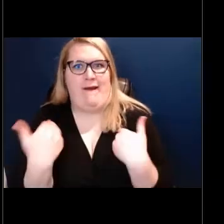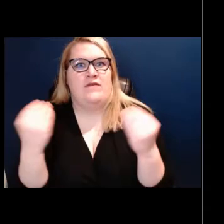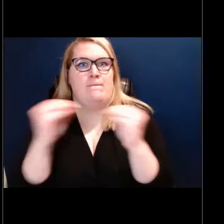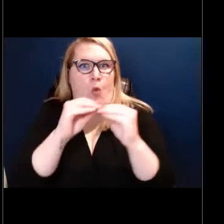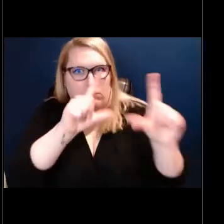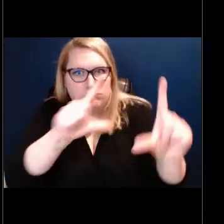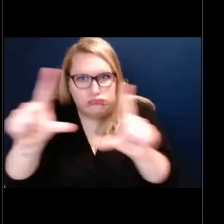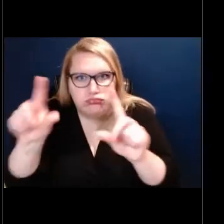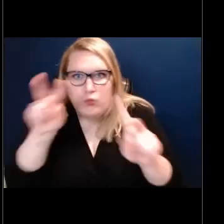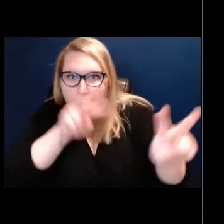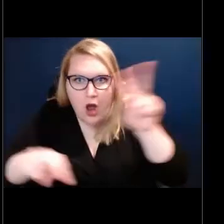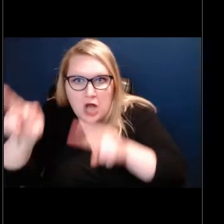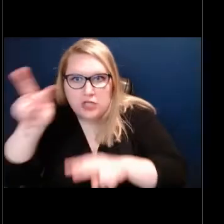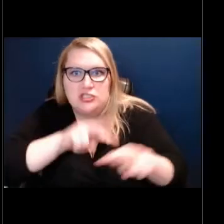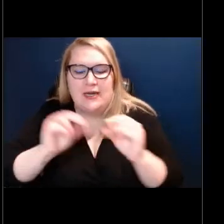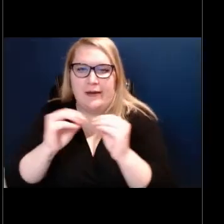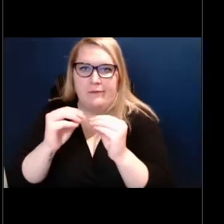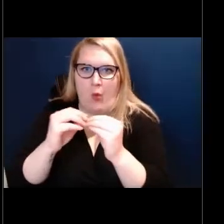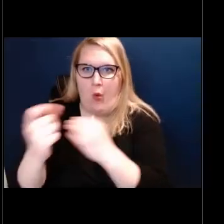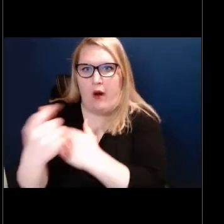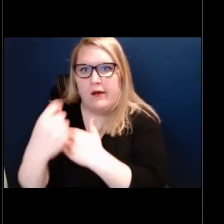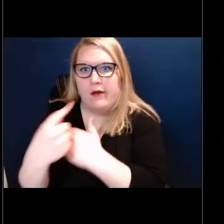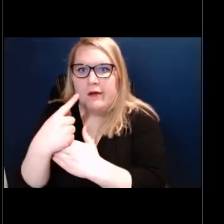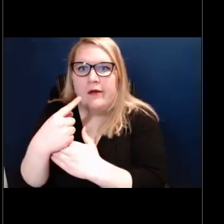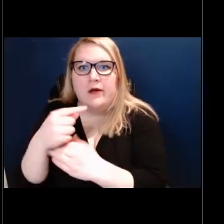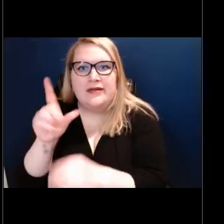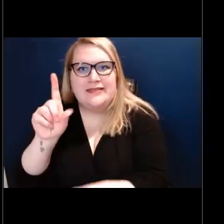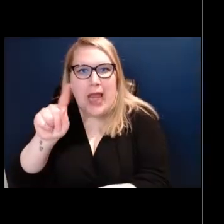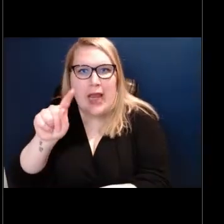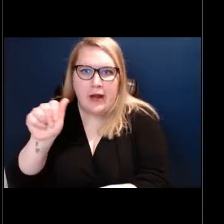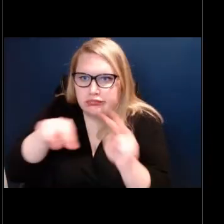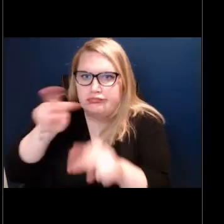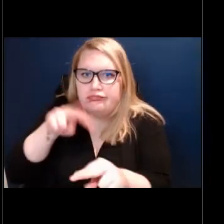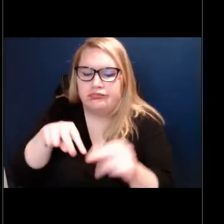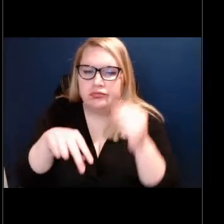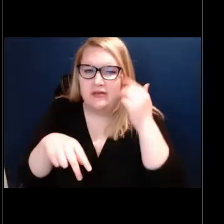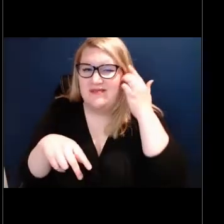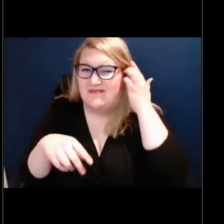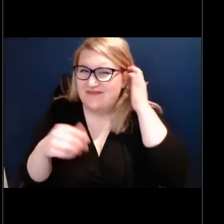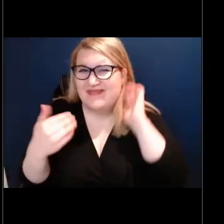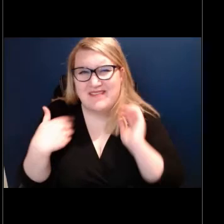and the products coming out of these satellites. And as you can see there's so much to monitor